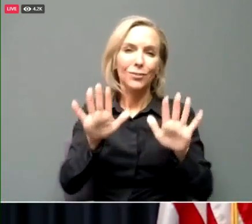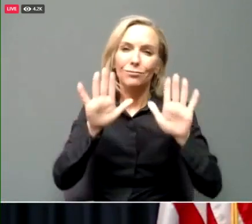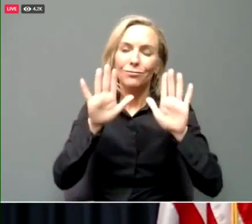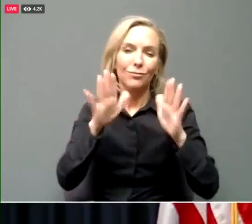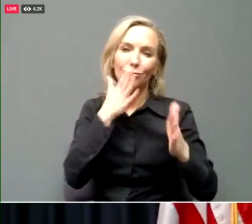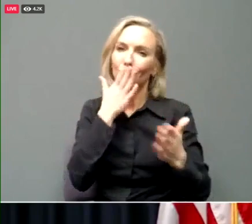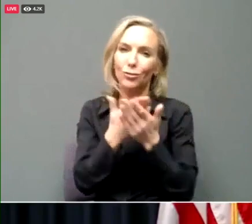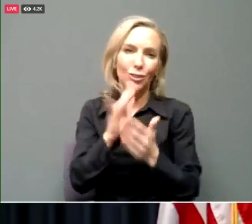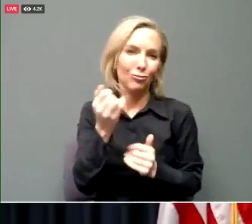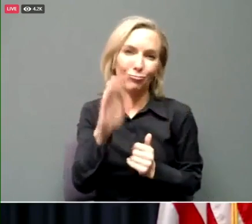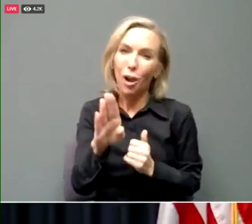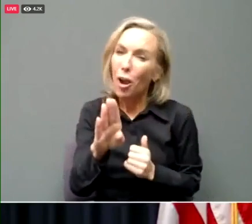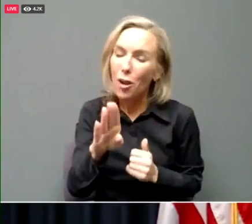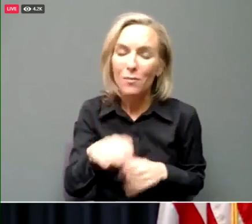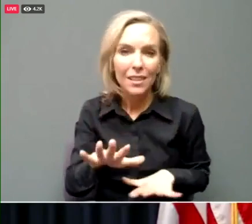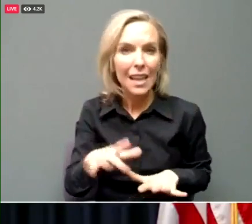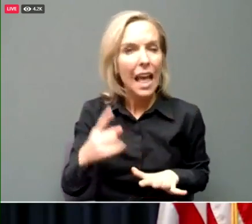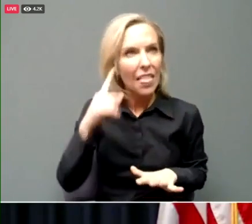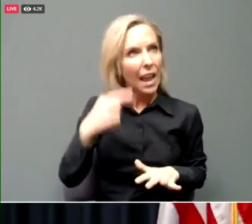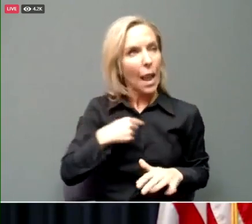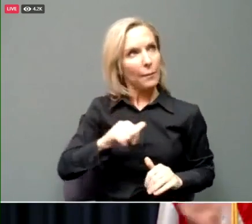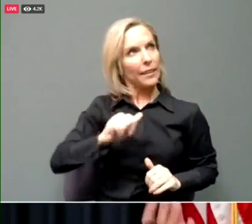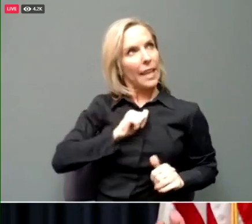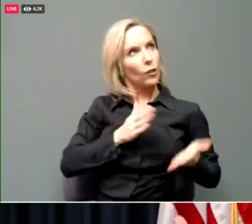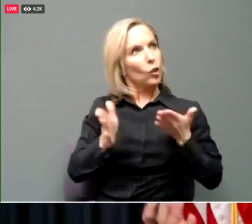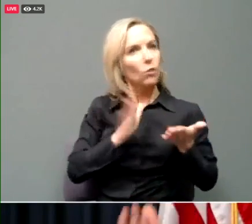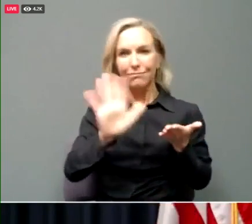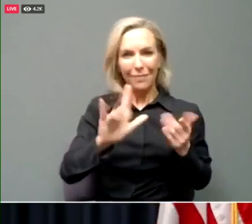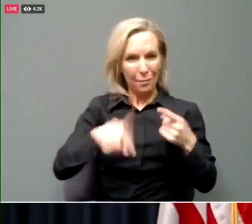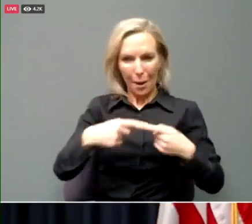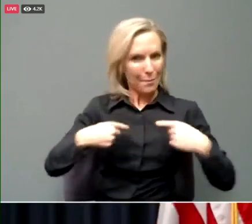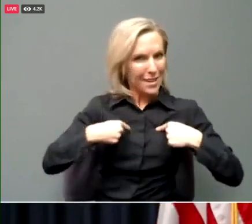sounds self serving, but it's not about me. Is this team of thousands of folks